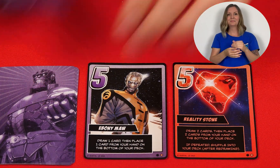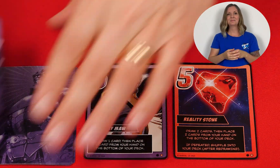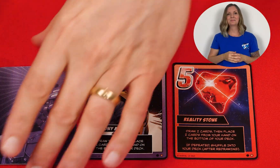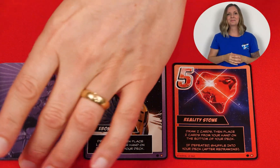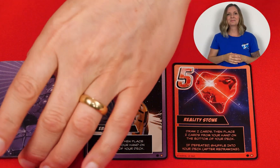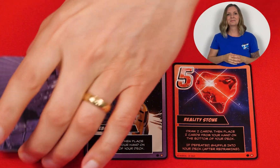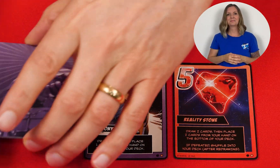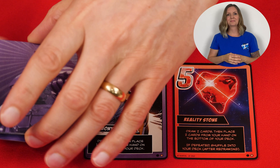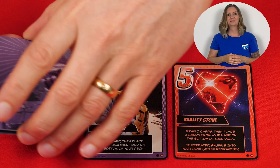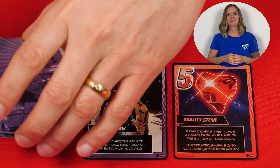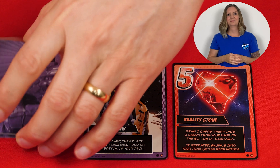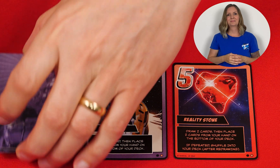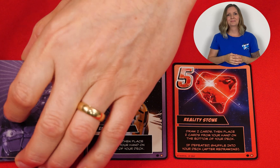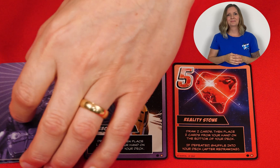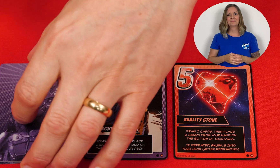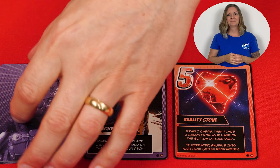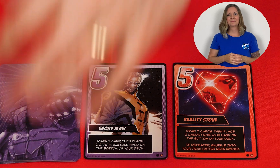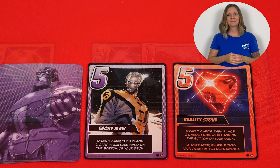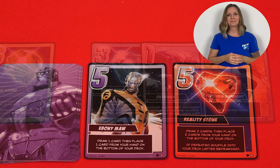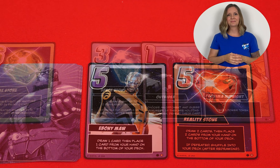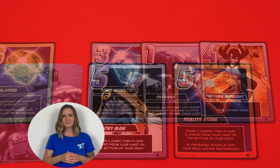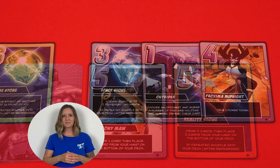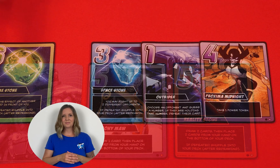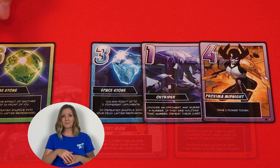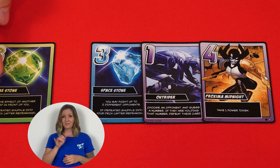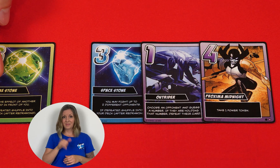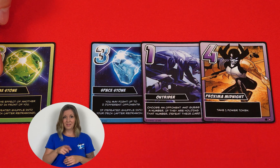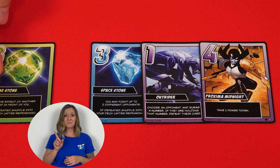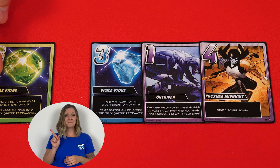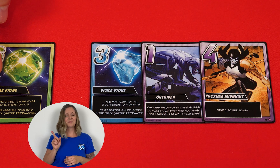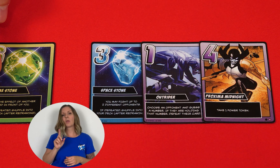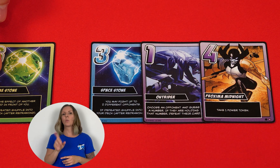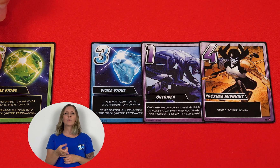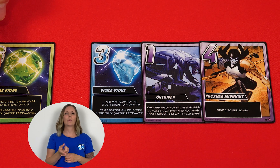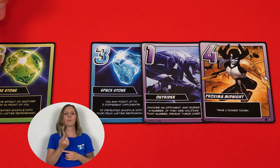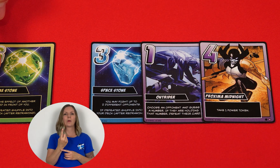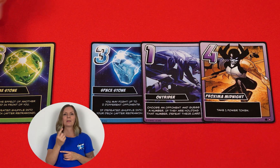which they then put on the bottom of their deck. This Time Stone is the only card Thanos